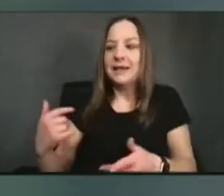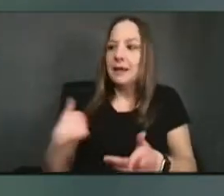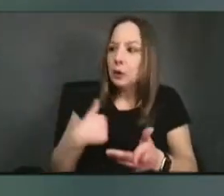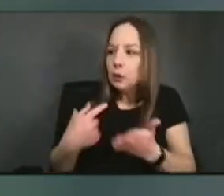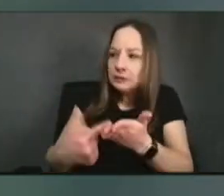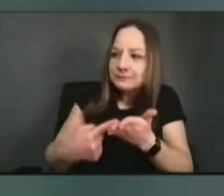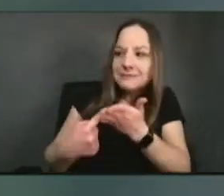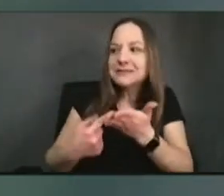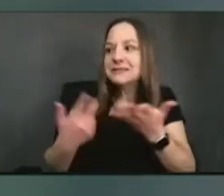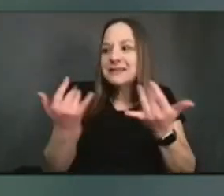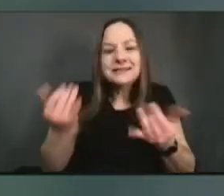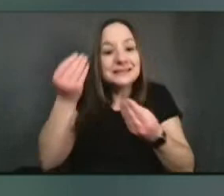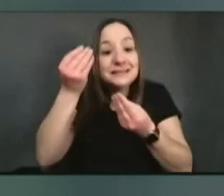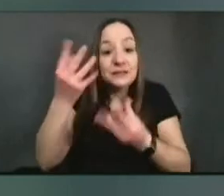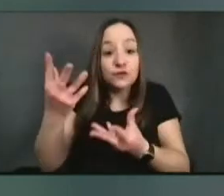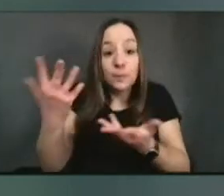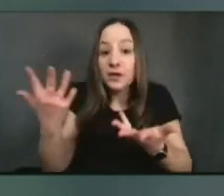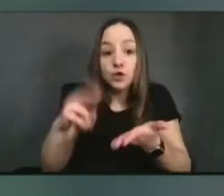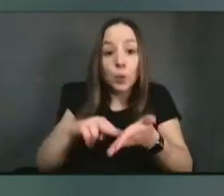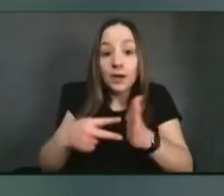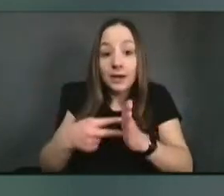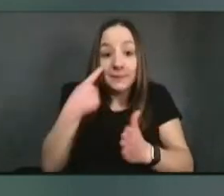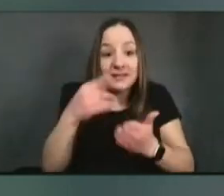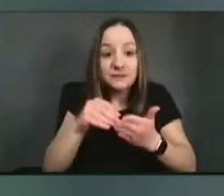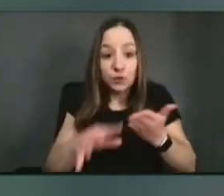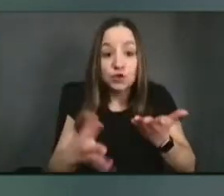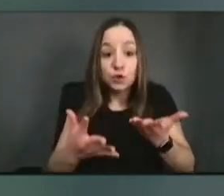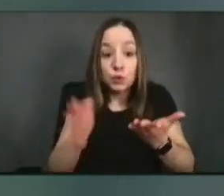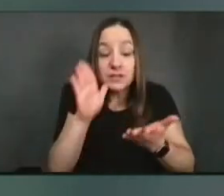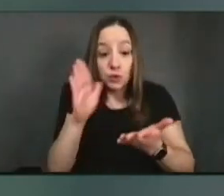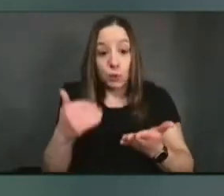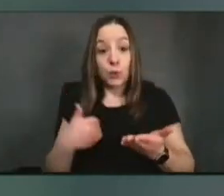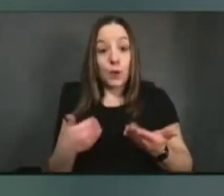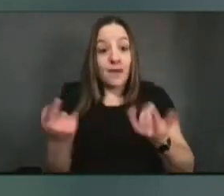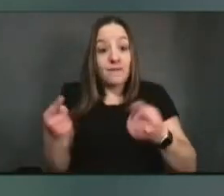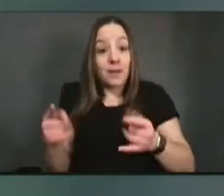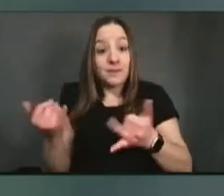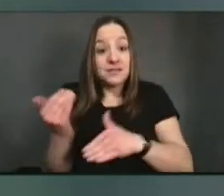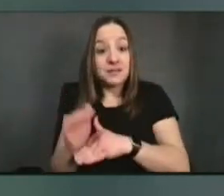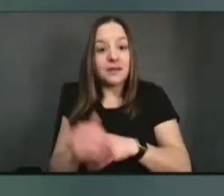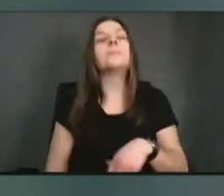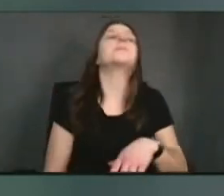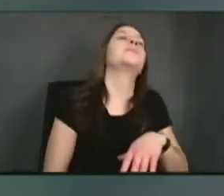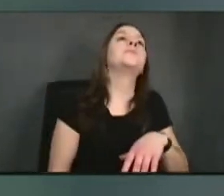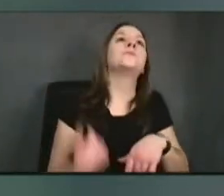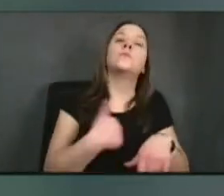Processing all of the information that was shared tonight and what it means for